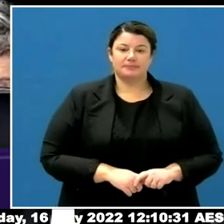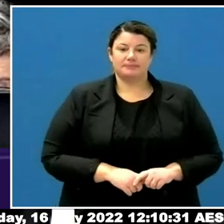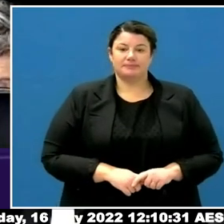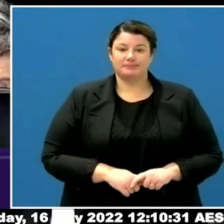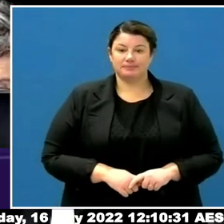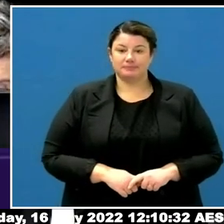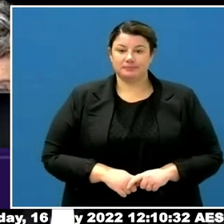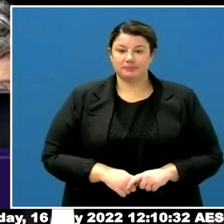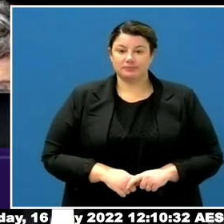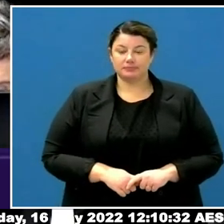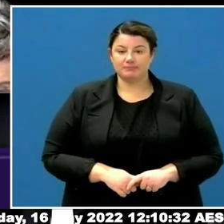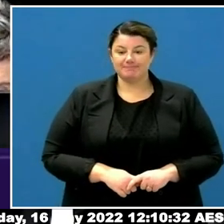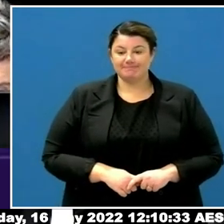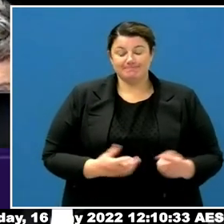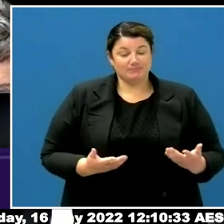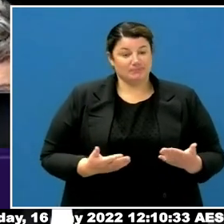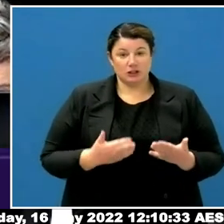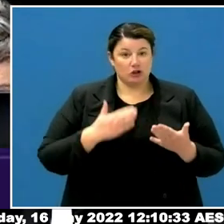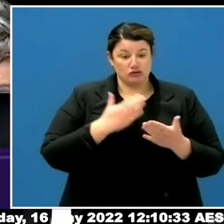It depended on the Team Leader.